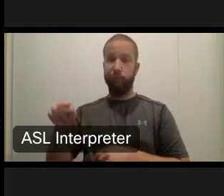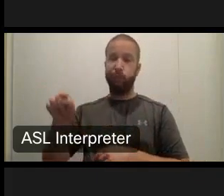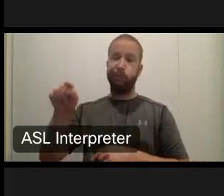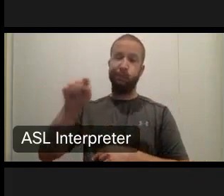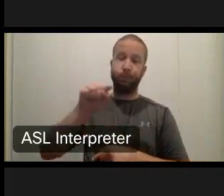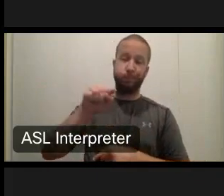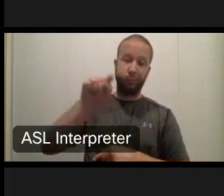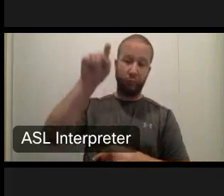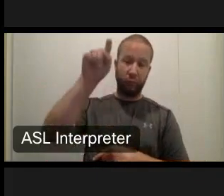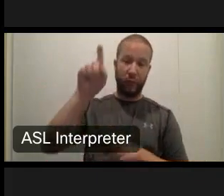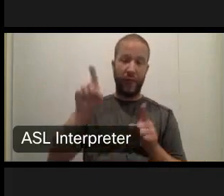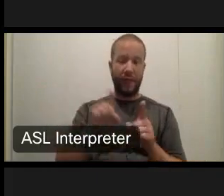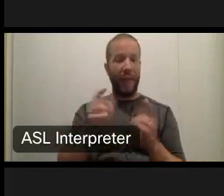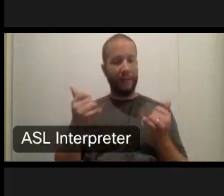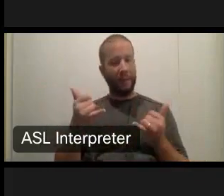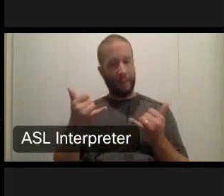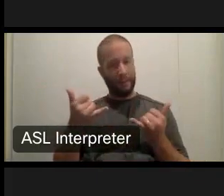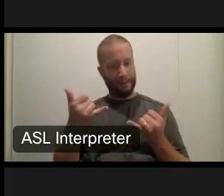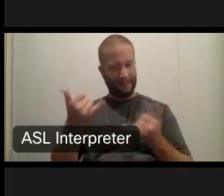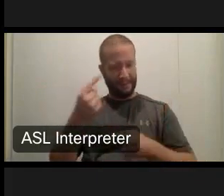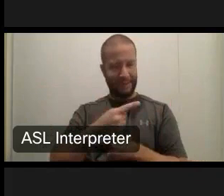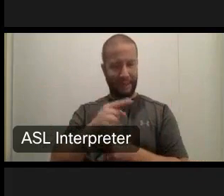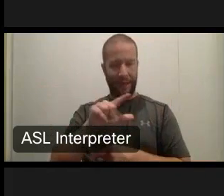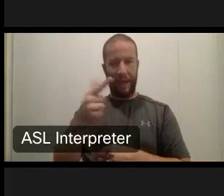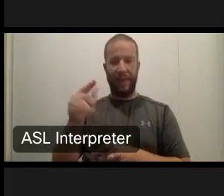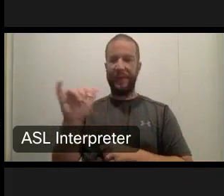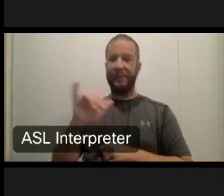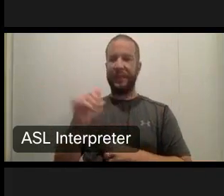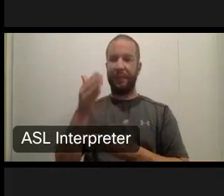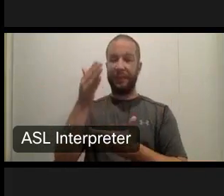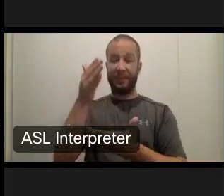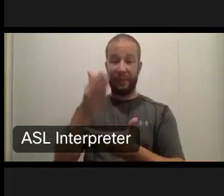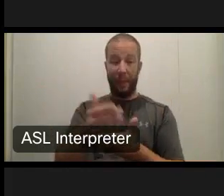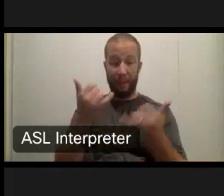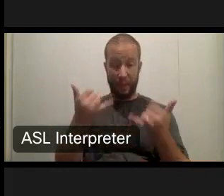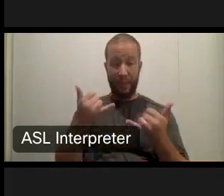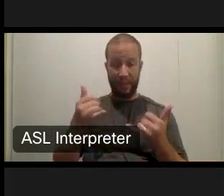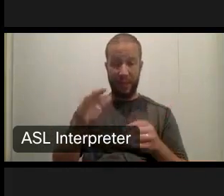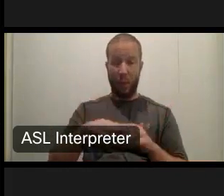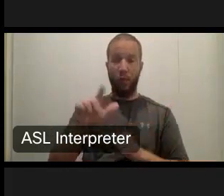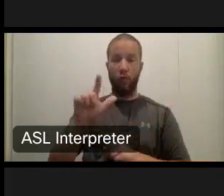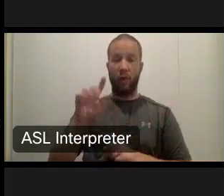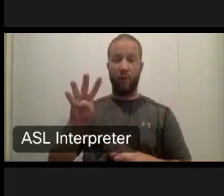um as it does today and then make that same stop that it does today on at 24th and then